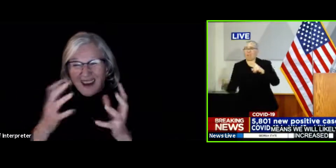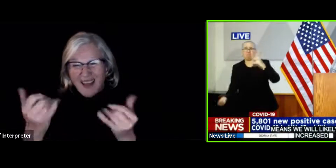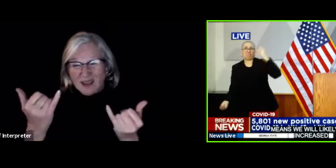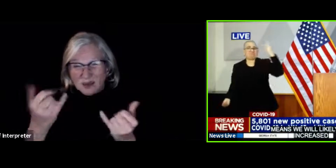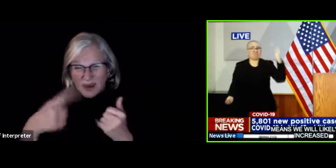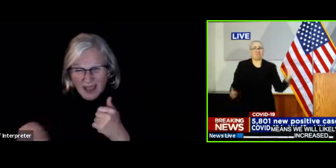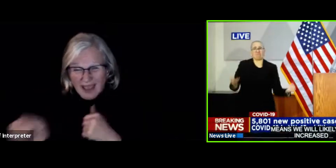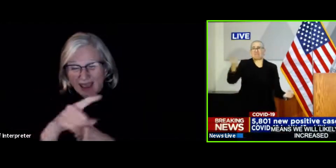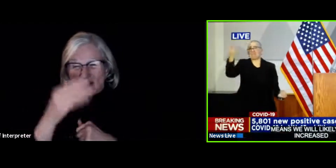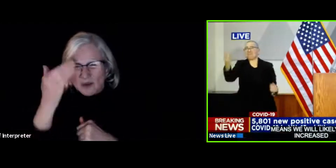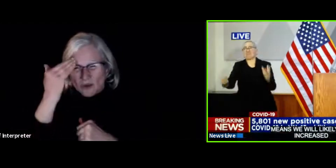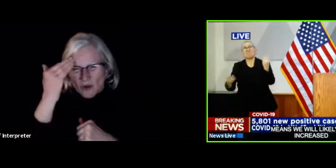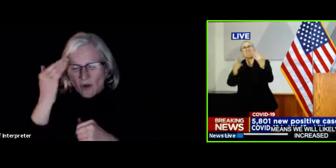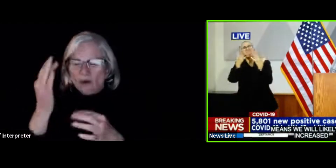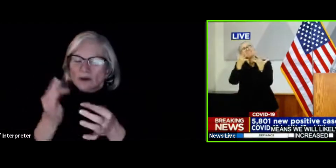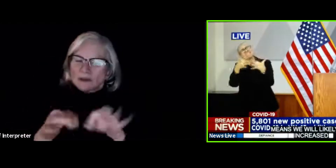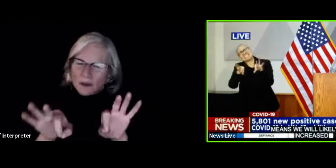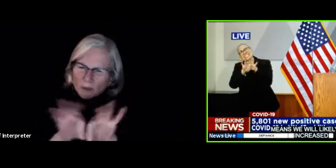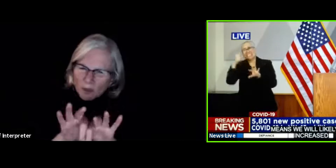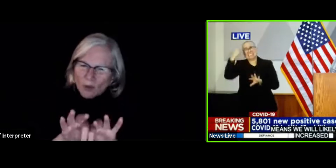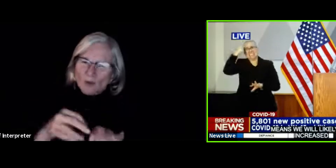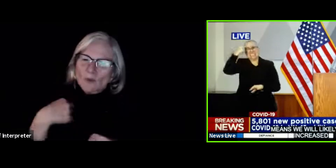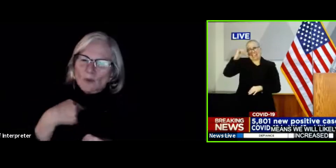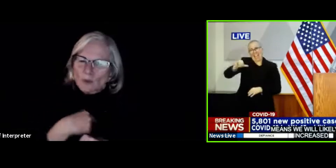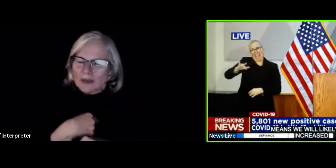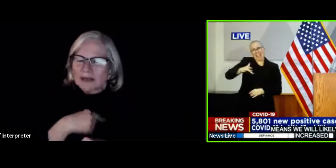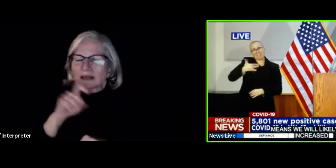PEOPLE AS WE CAN TO THIS DISEASE.